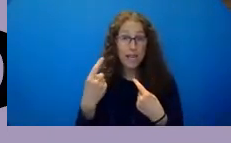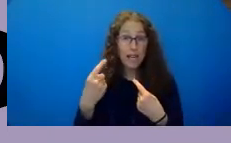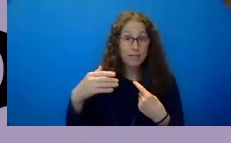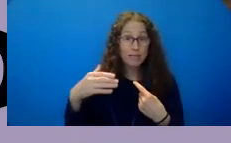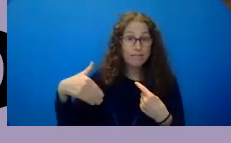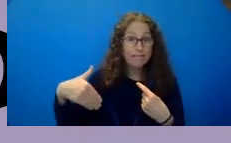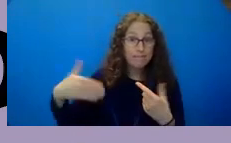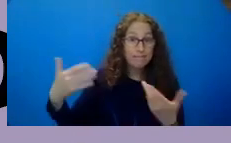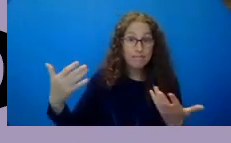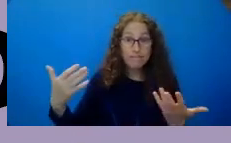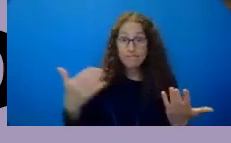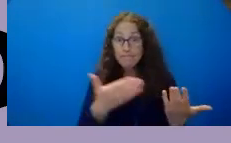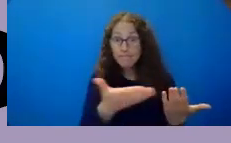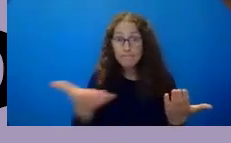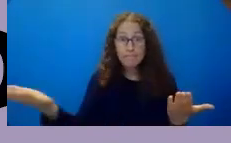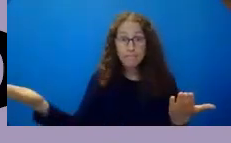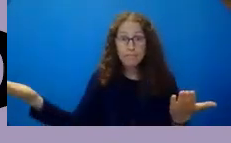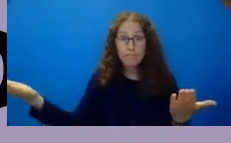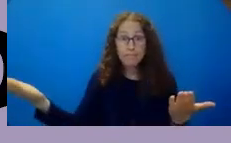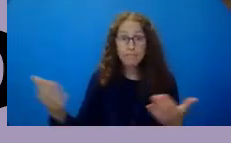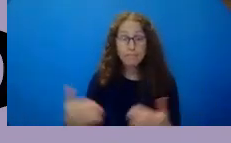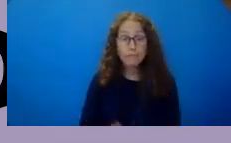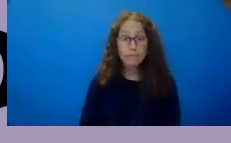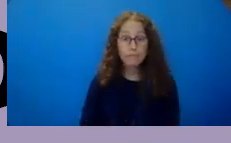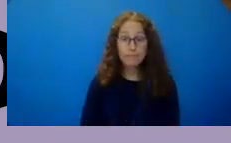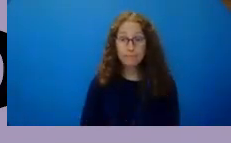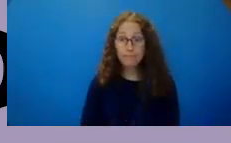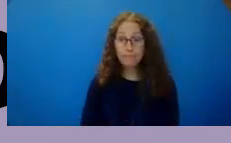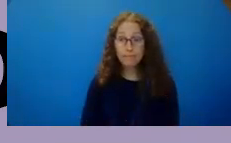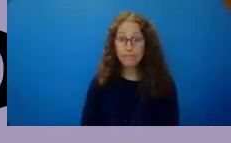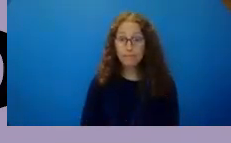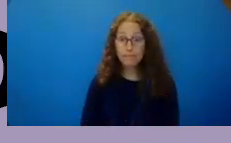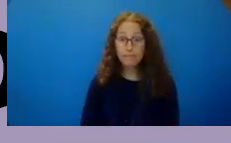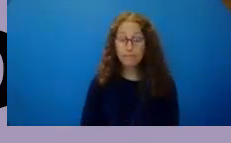WEBINAR CHAT OR THE Q&A.